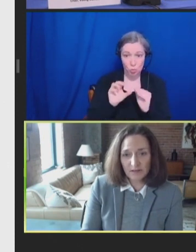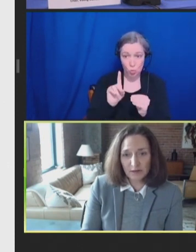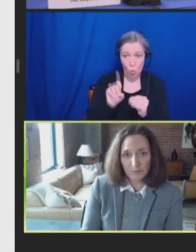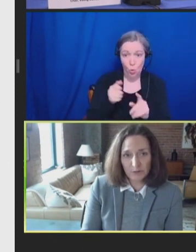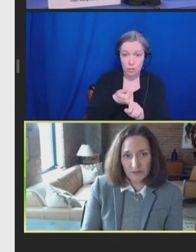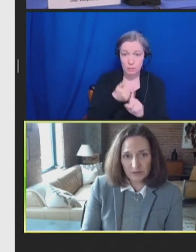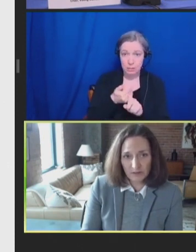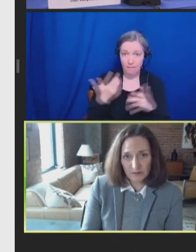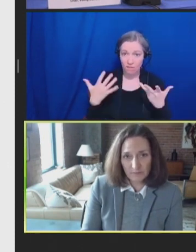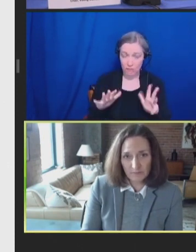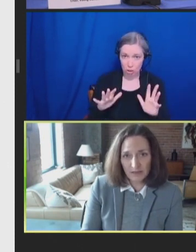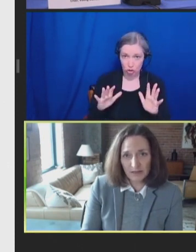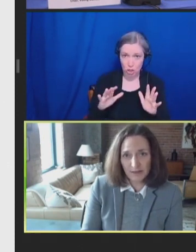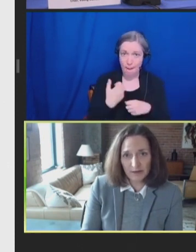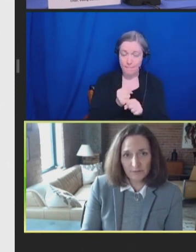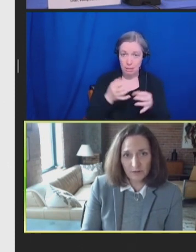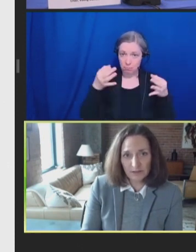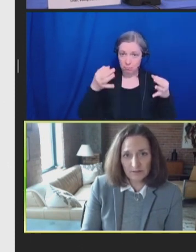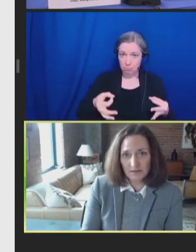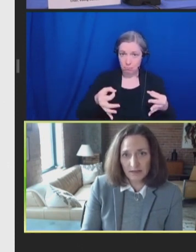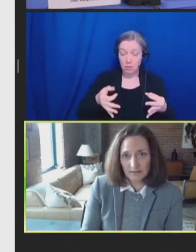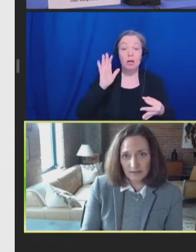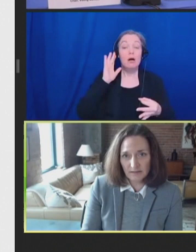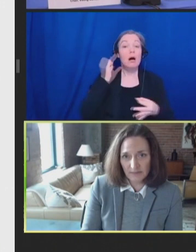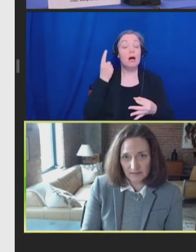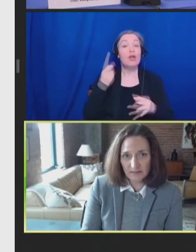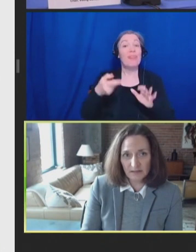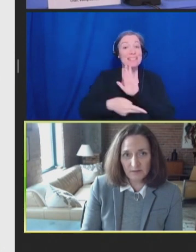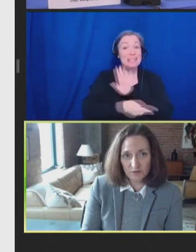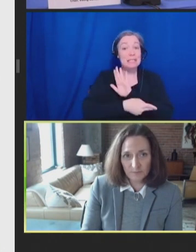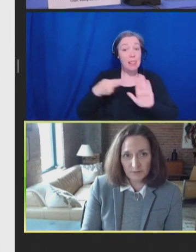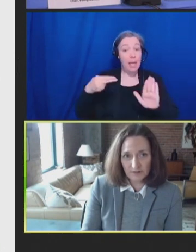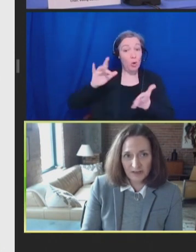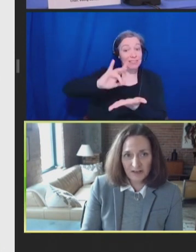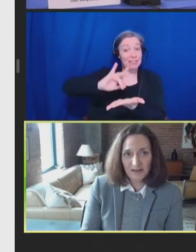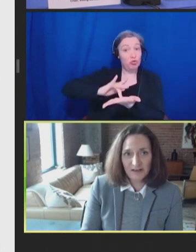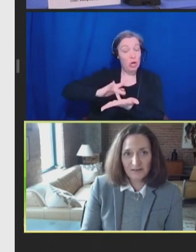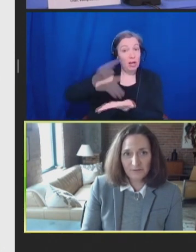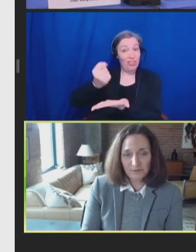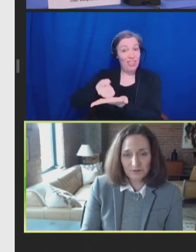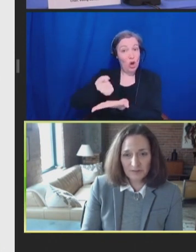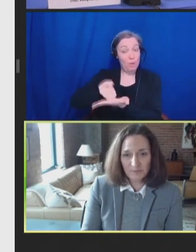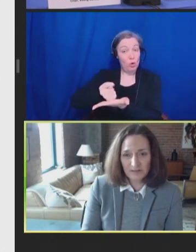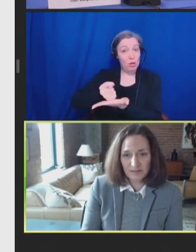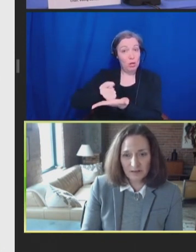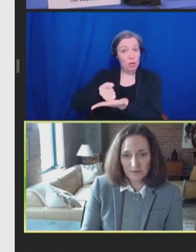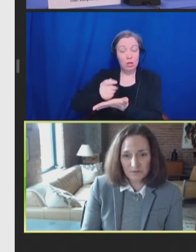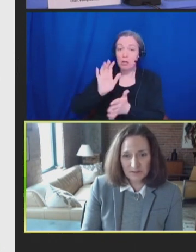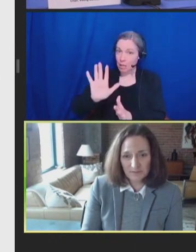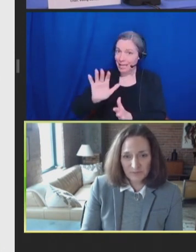a drug and therapeutic. Therefore, it is not in the vaccine chapter for CPT codes.